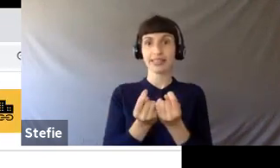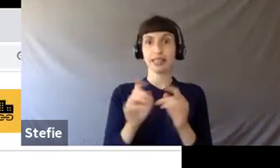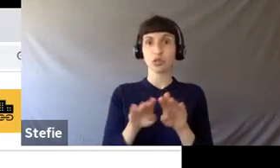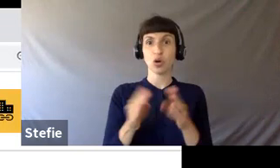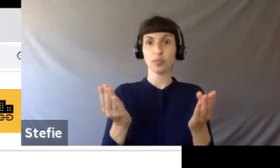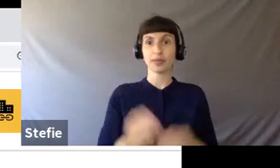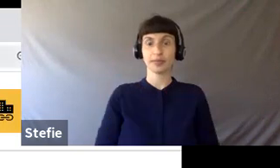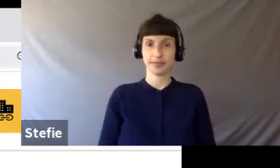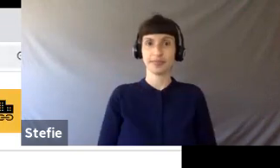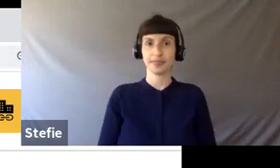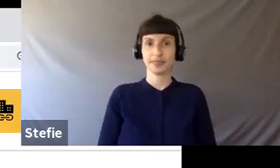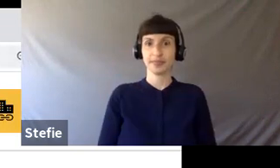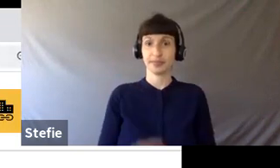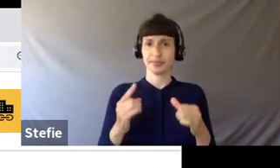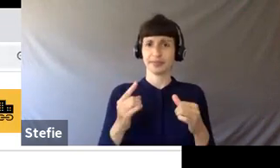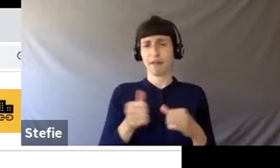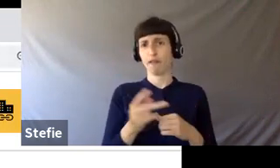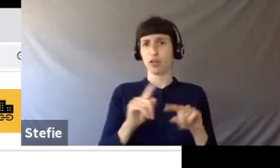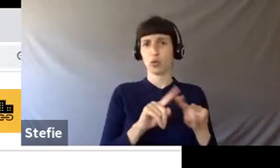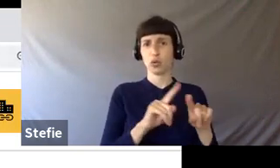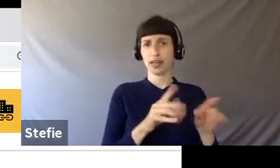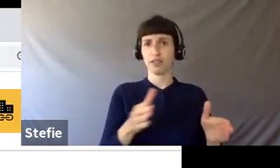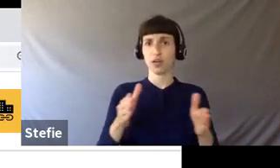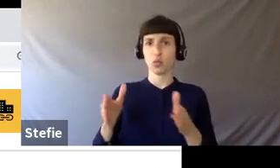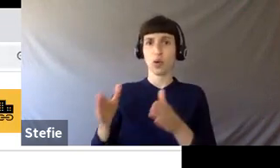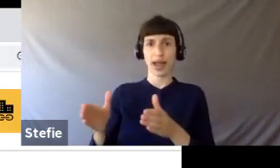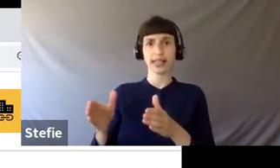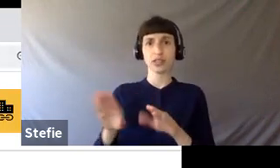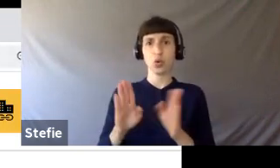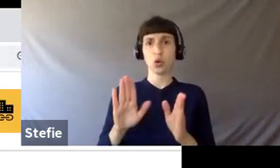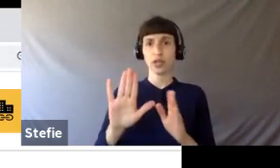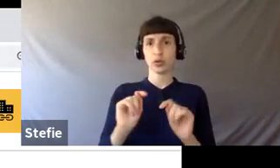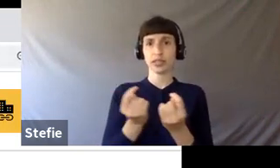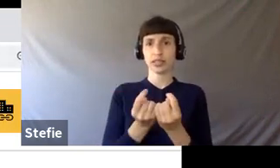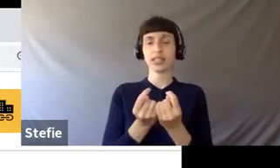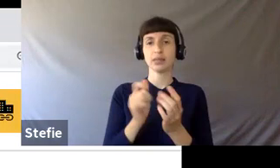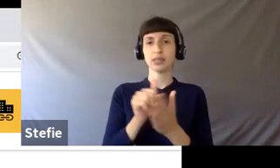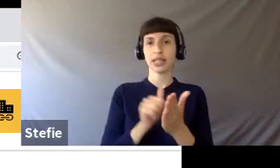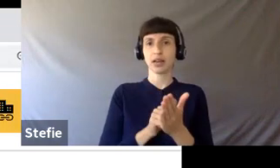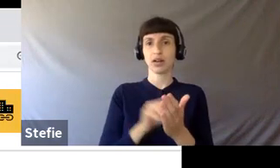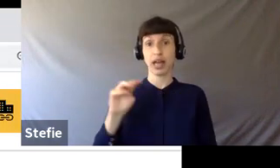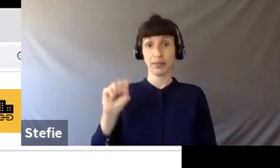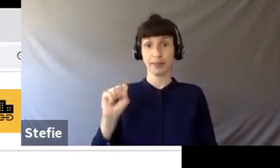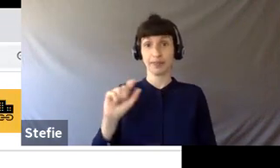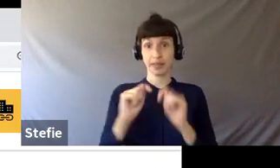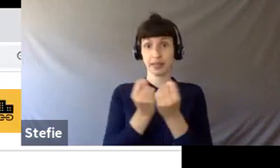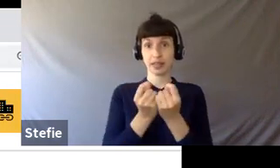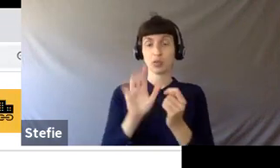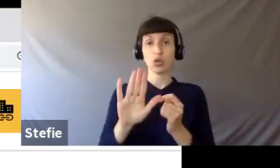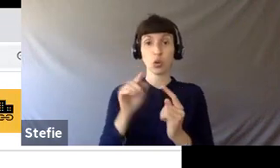Here we go. I'm Going to demonstrate how to get to Microsoft.